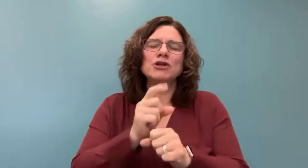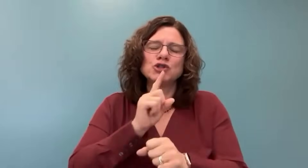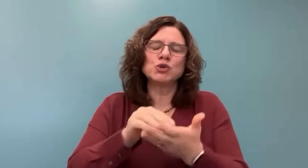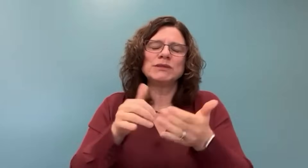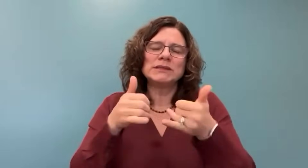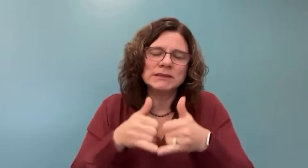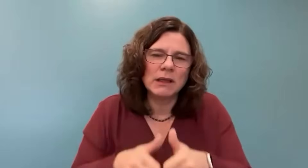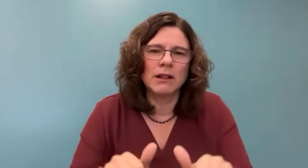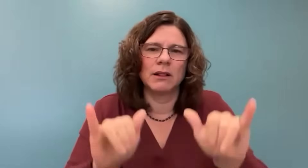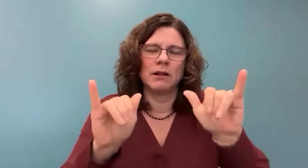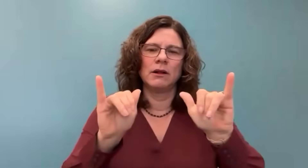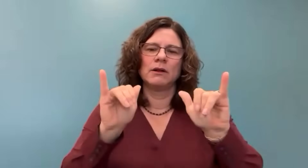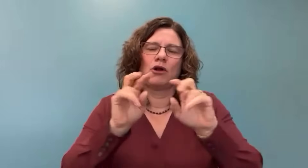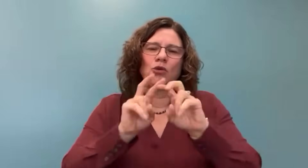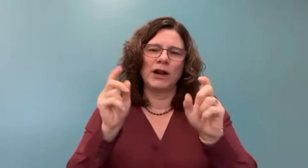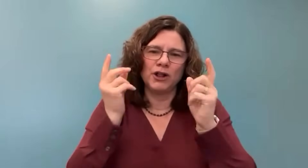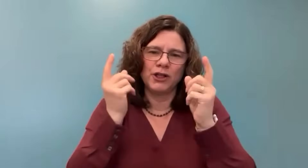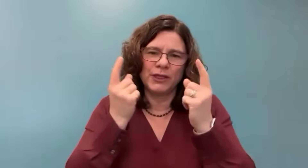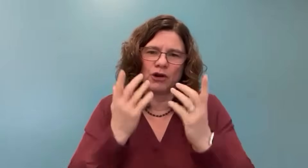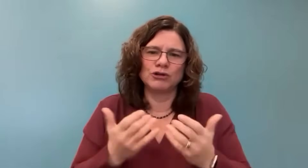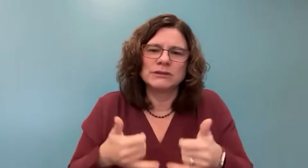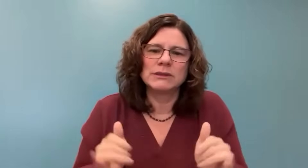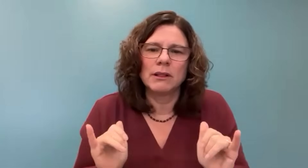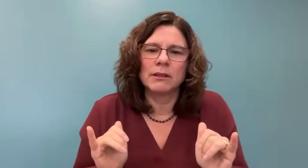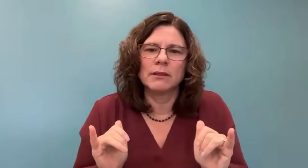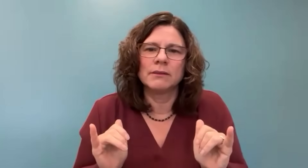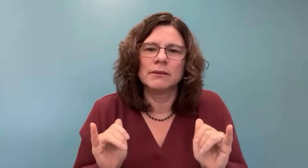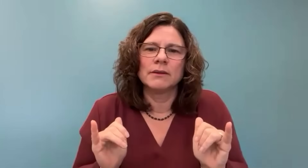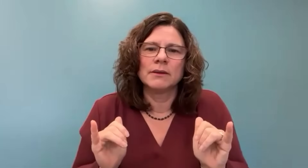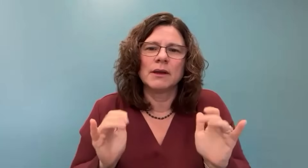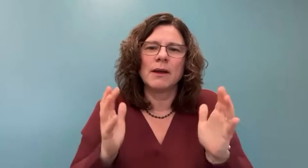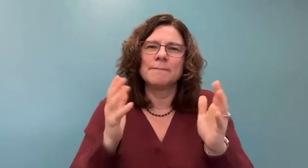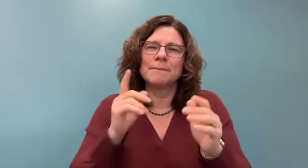to make sure students are still critical thinkers.